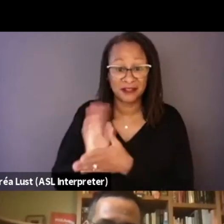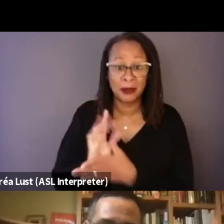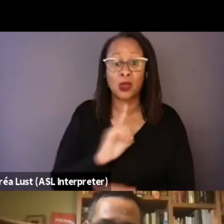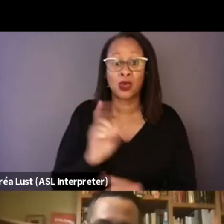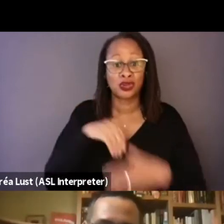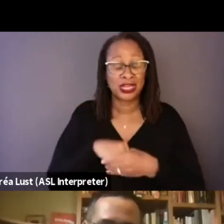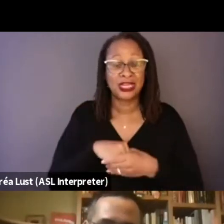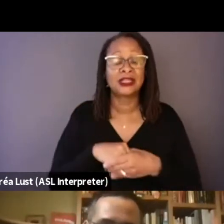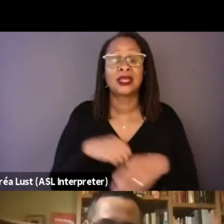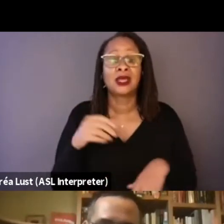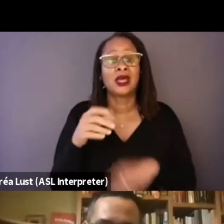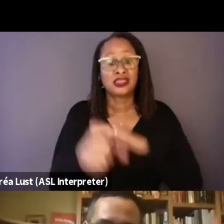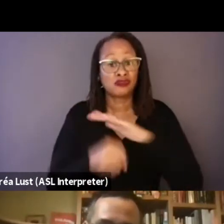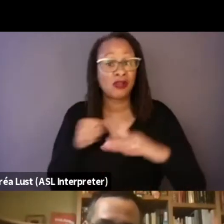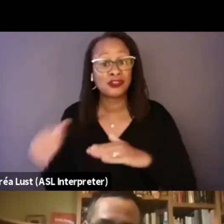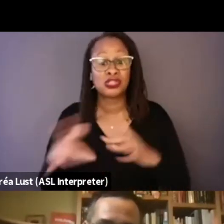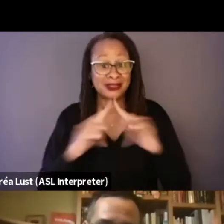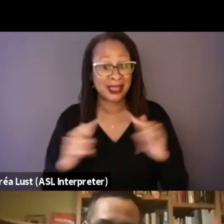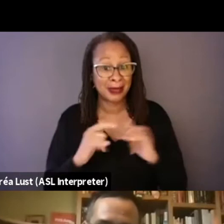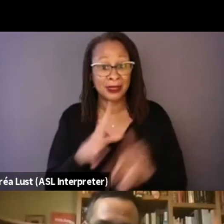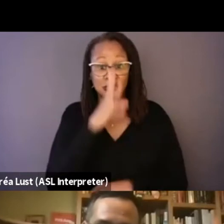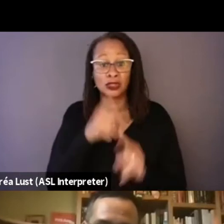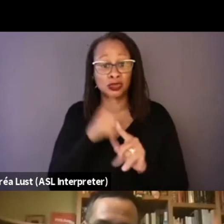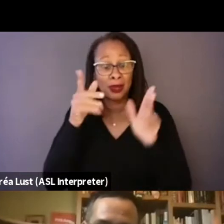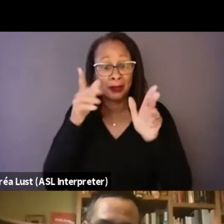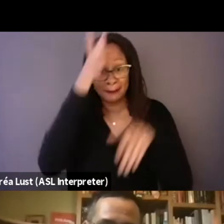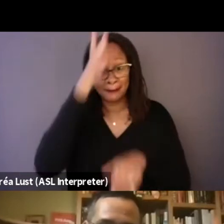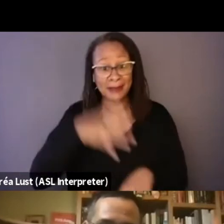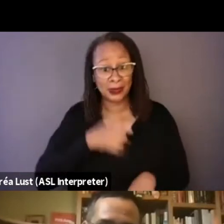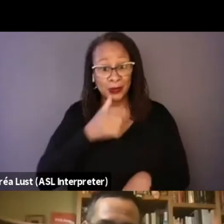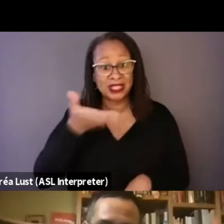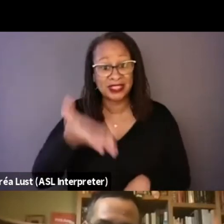and talking to this man who's been in there and he's explaining,